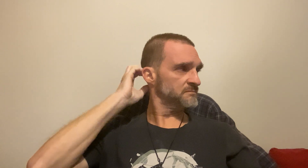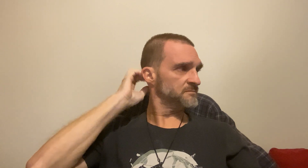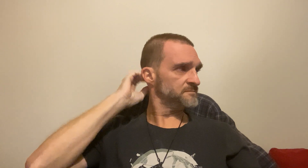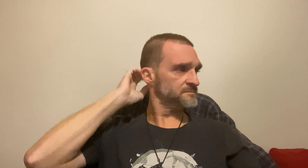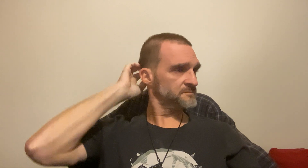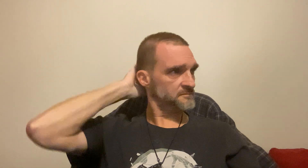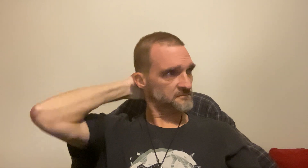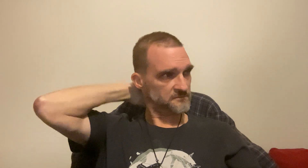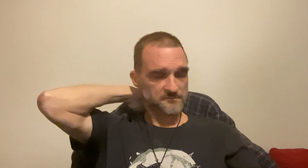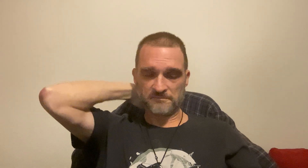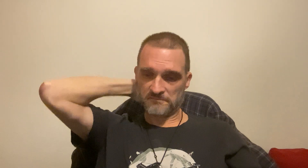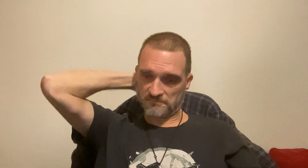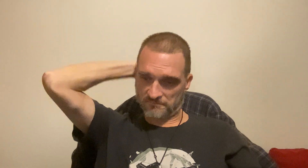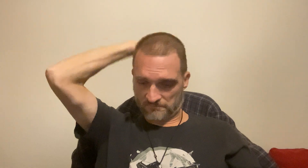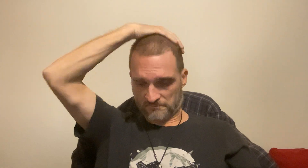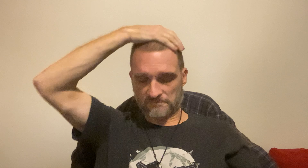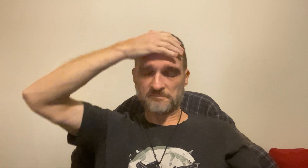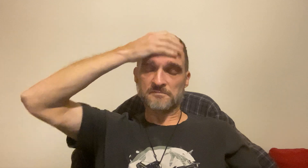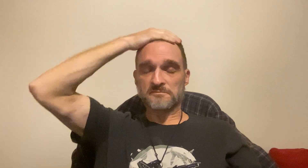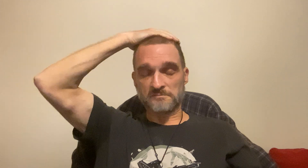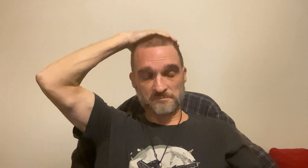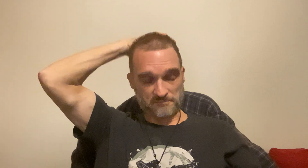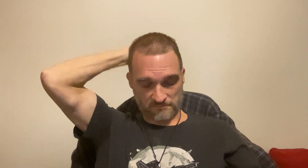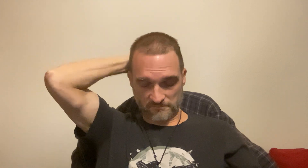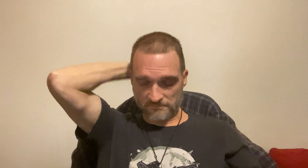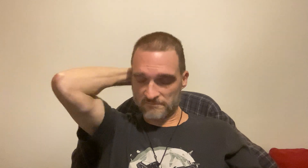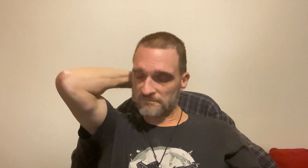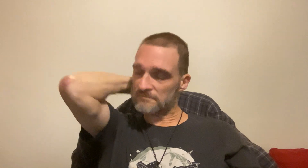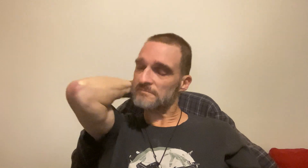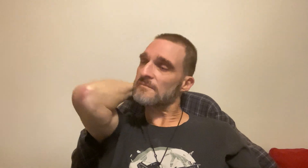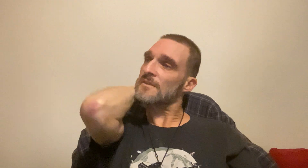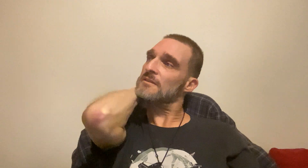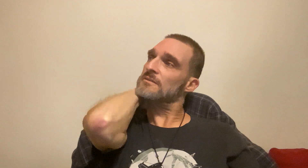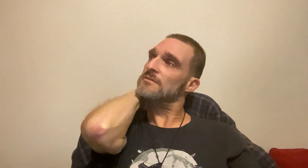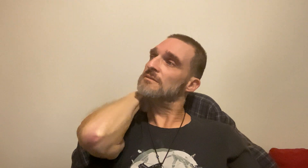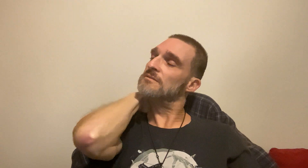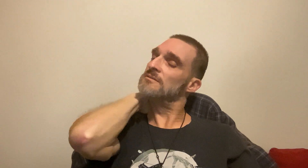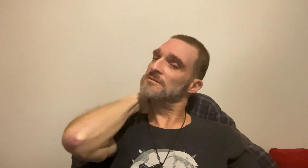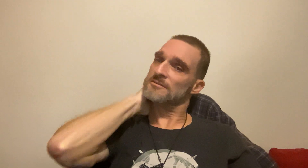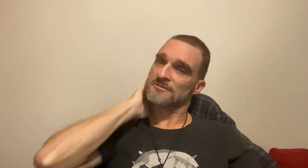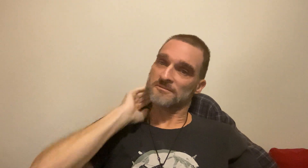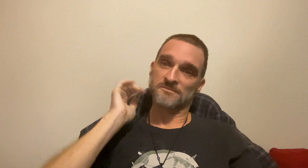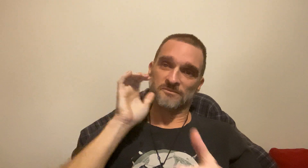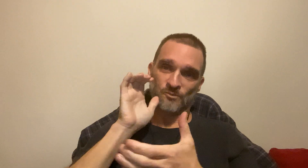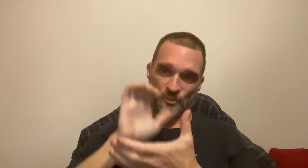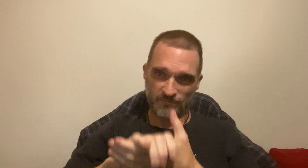*yep*